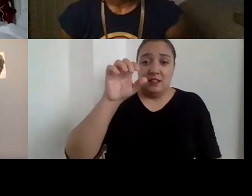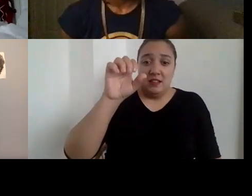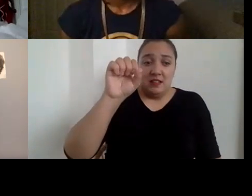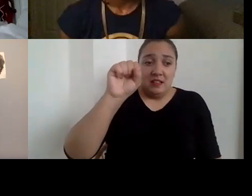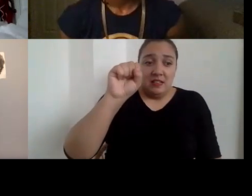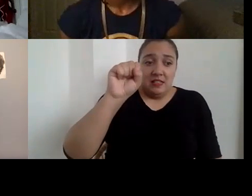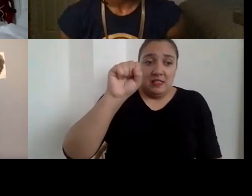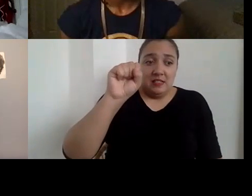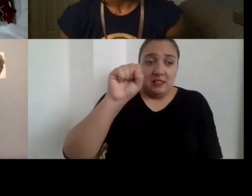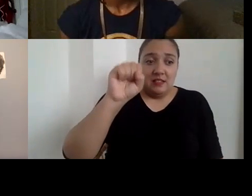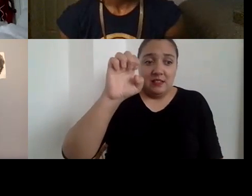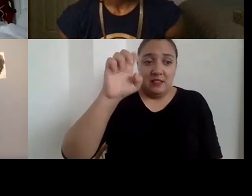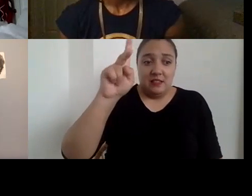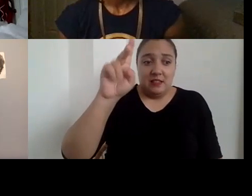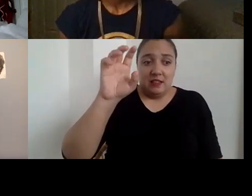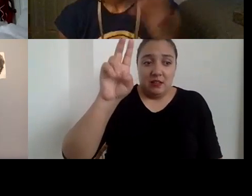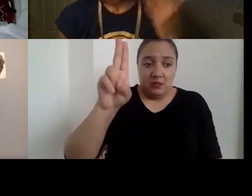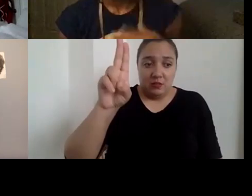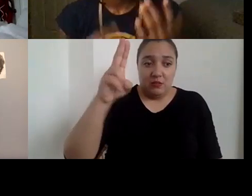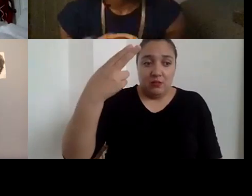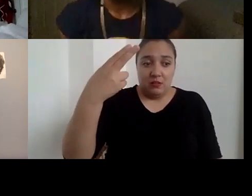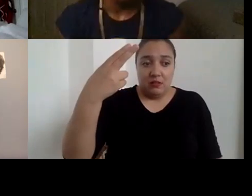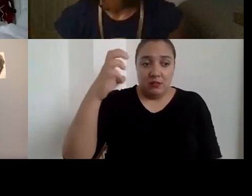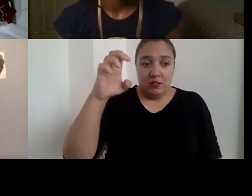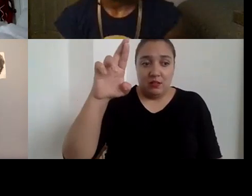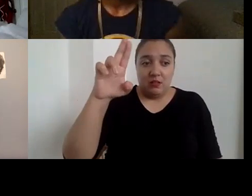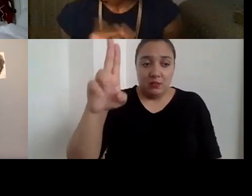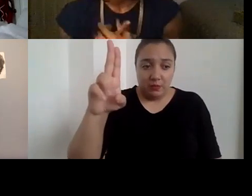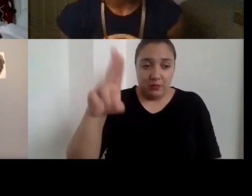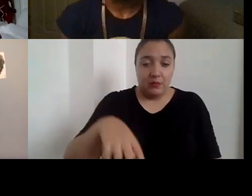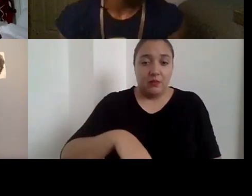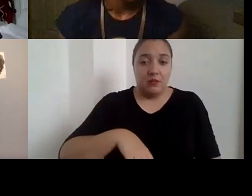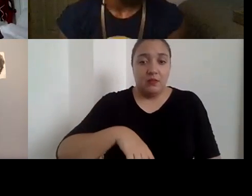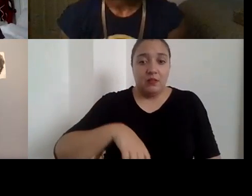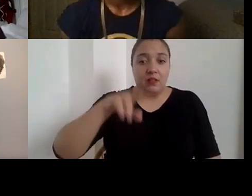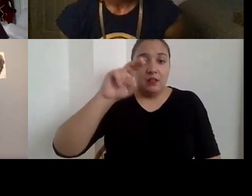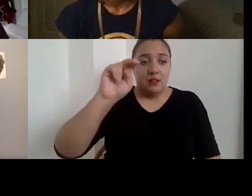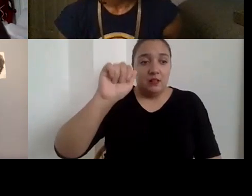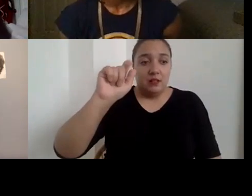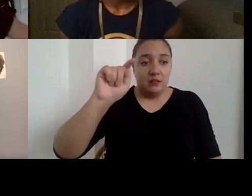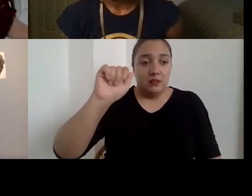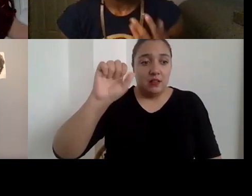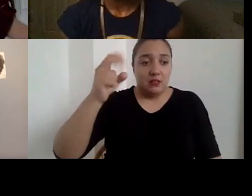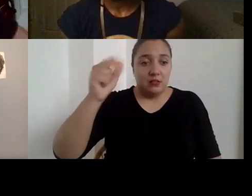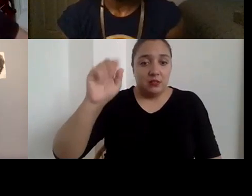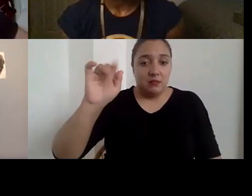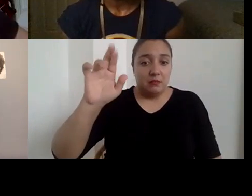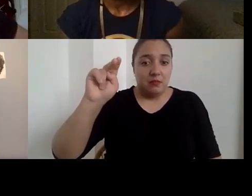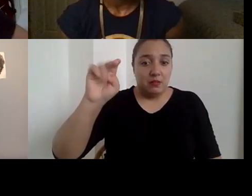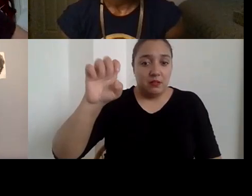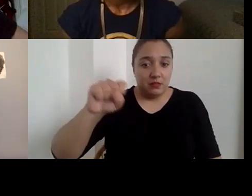I can go on and on.